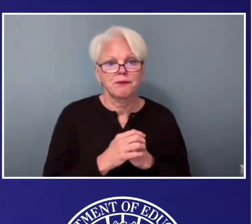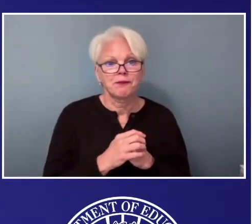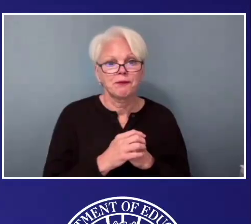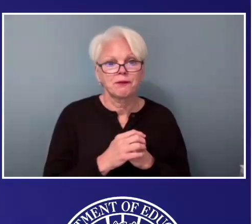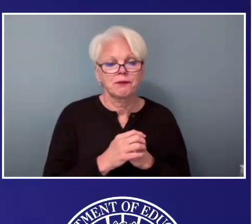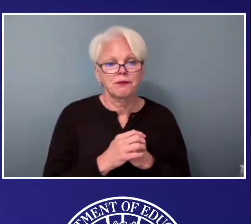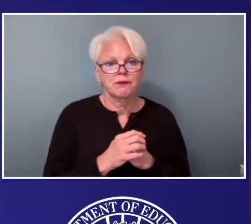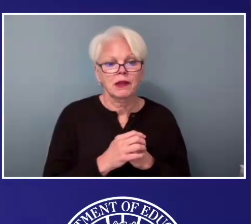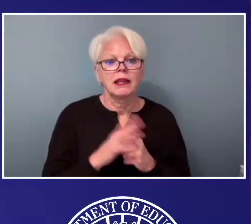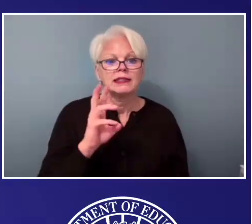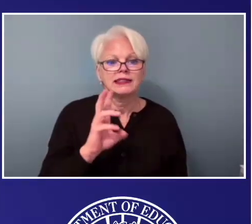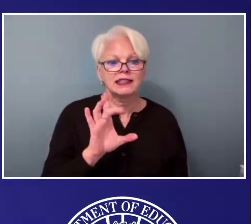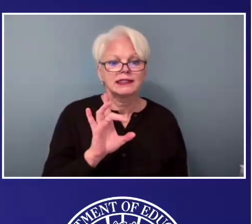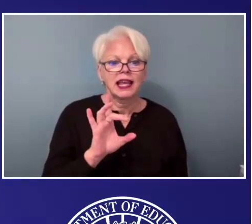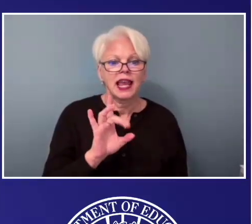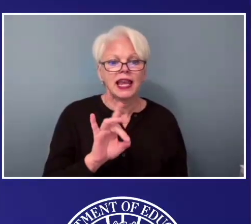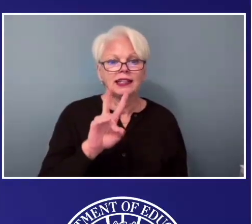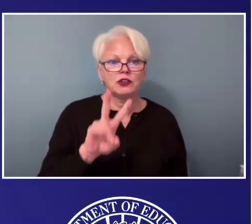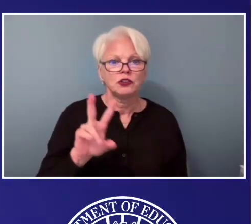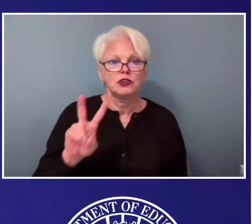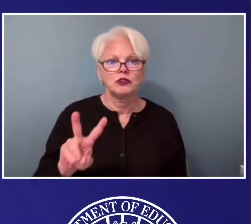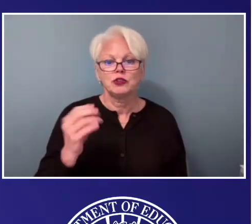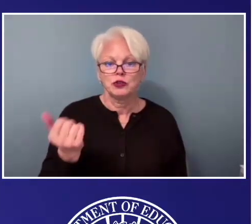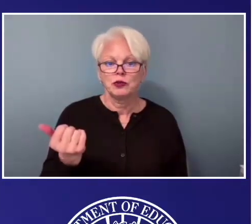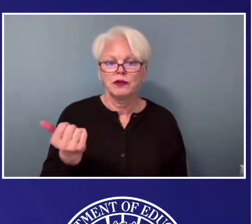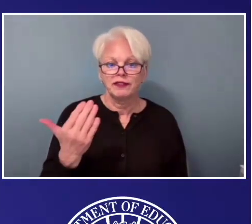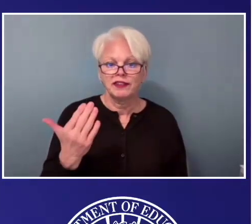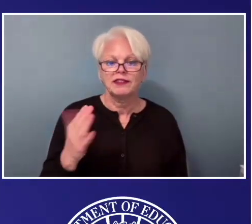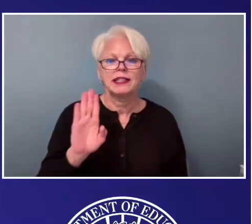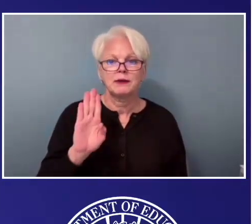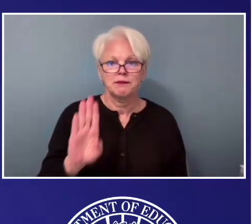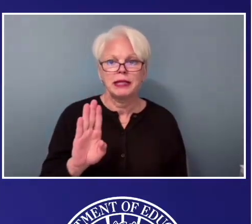In 682.215(b), number one,